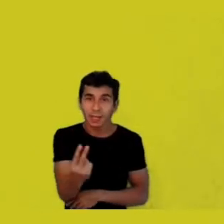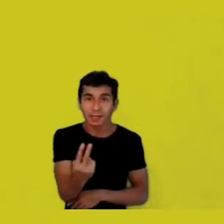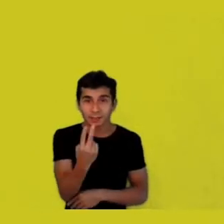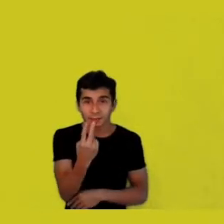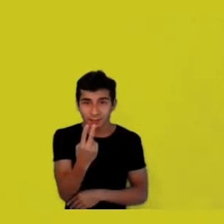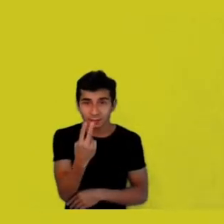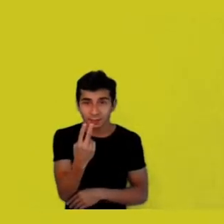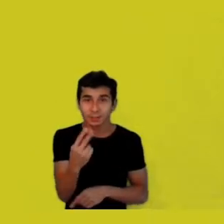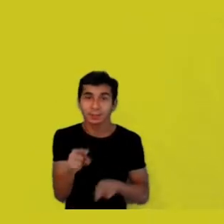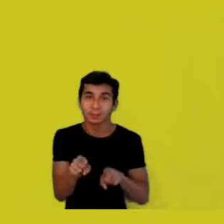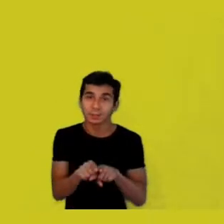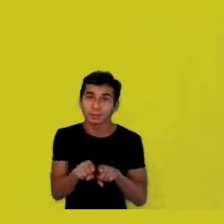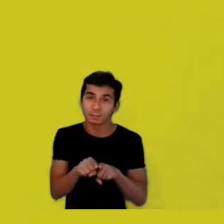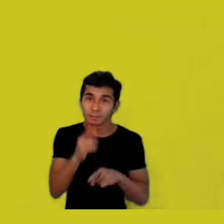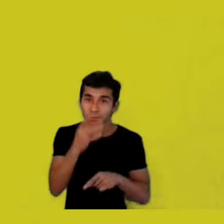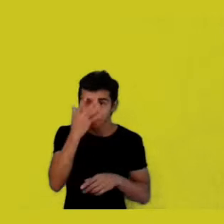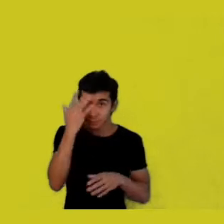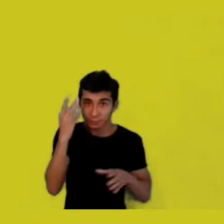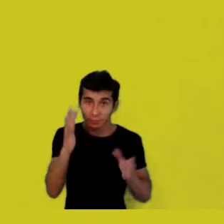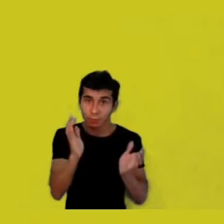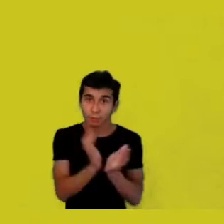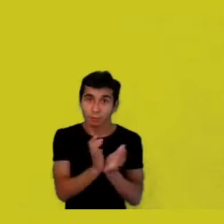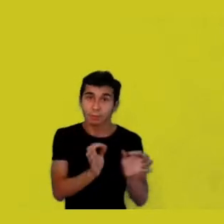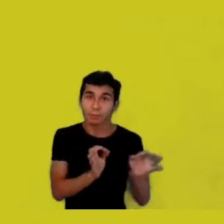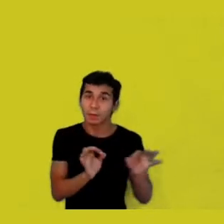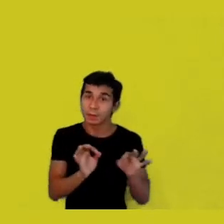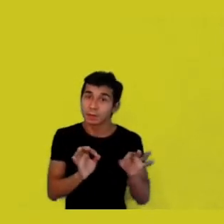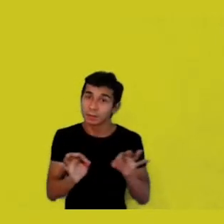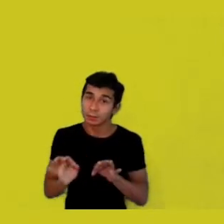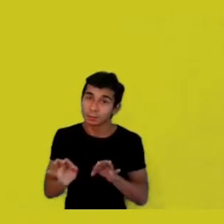for their presence, for the scene